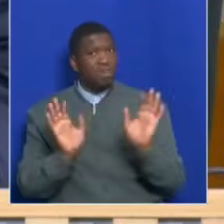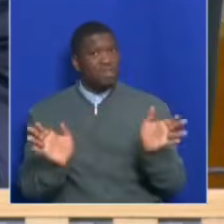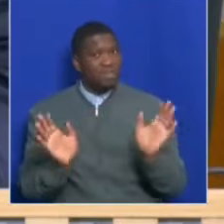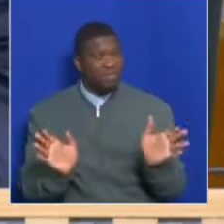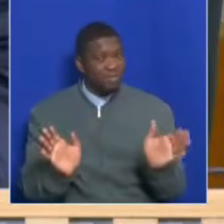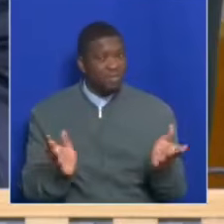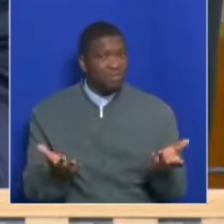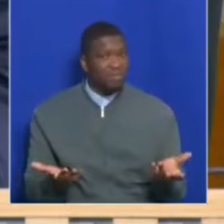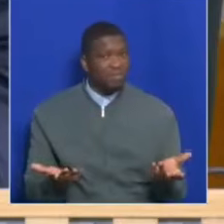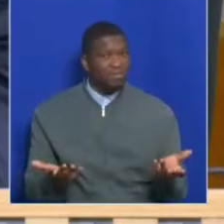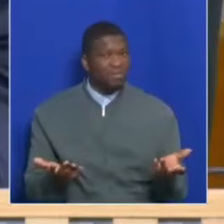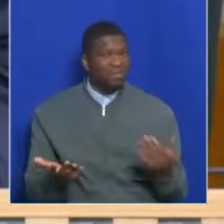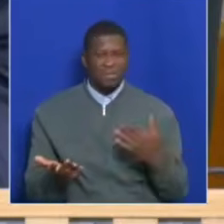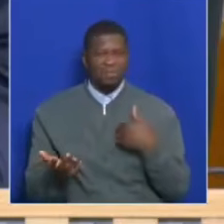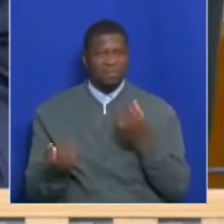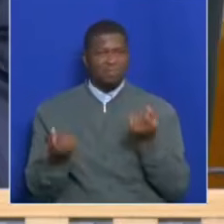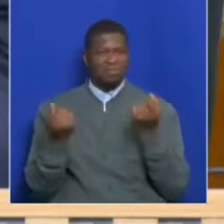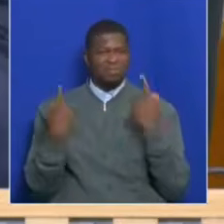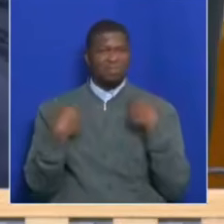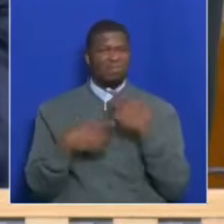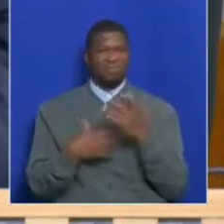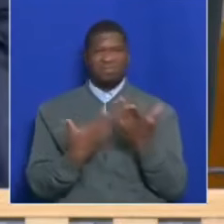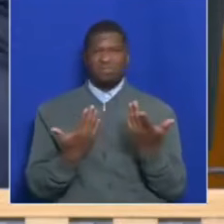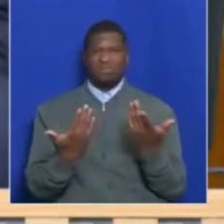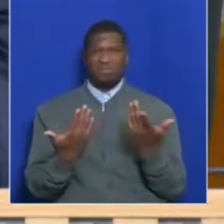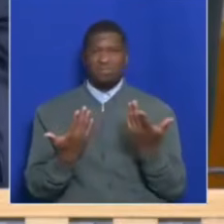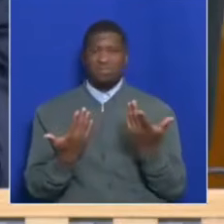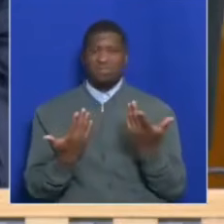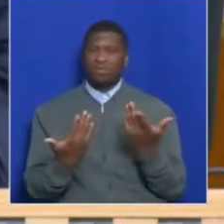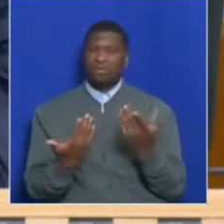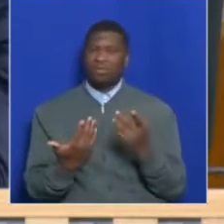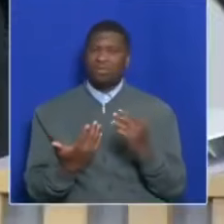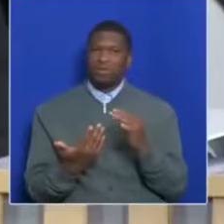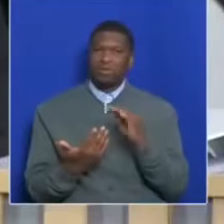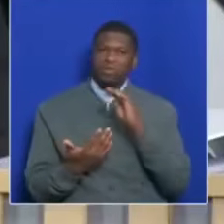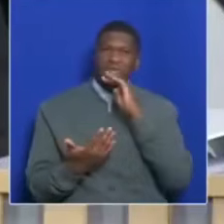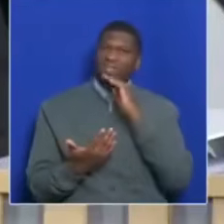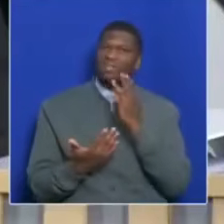don't follow that. Well, based on this there's a there's a missing link in there. Yeah. There's a